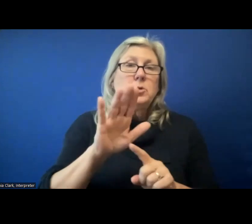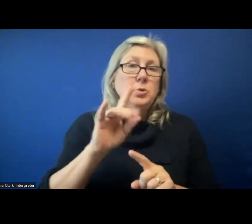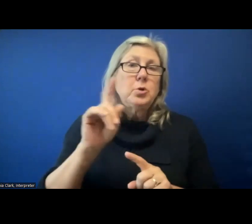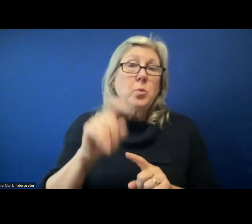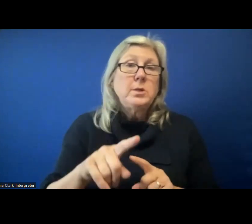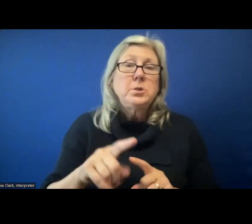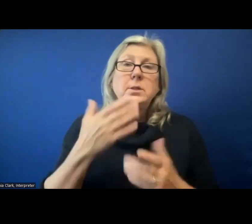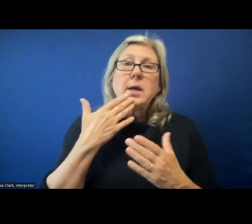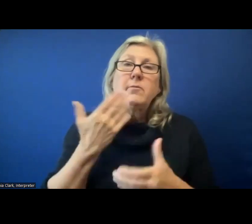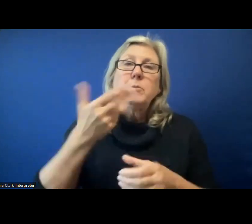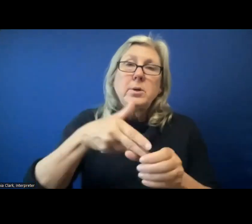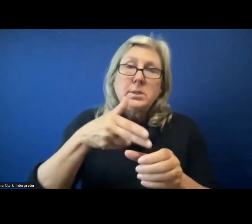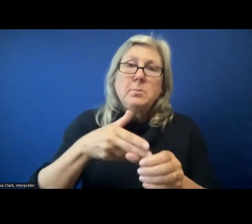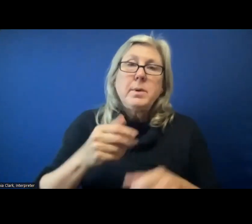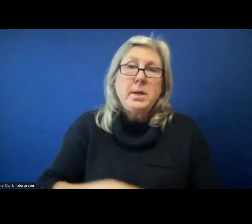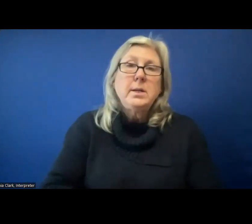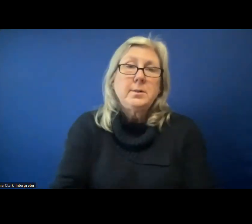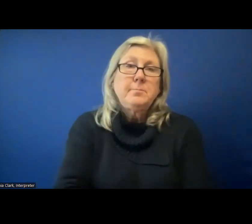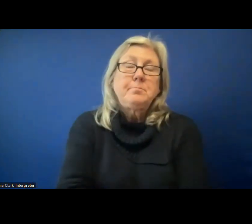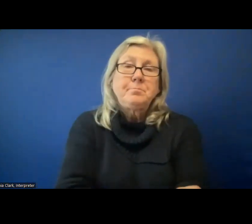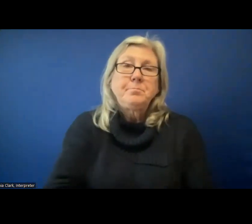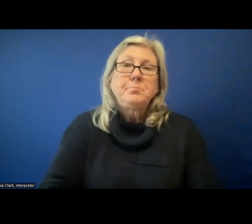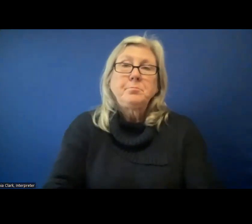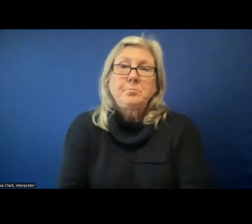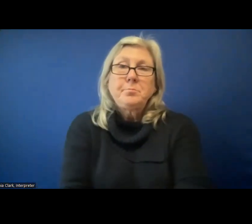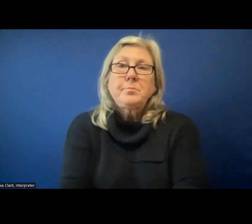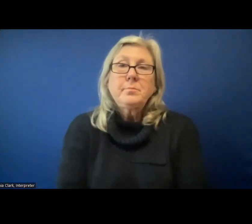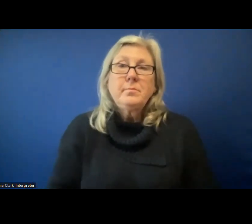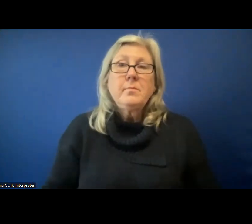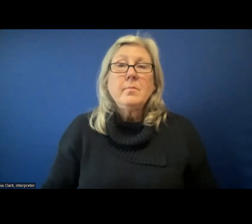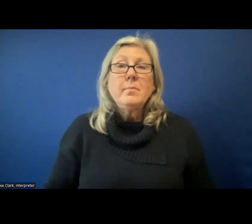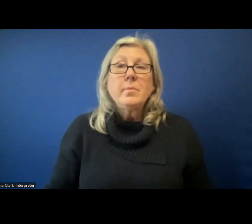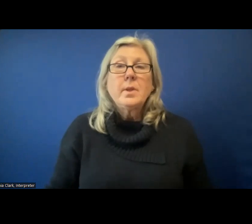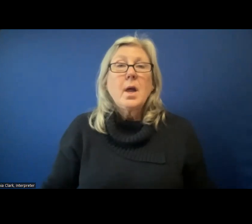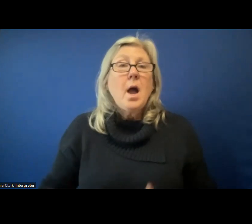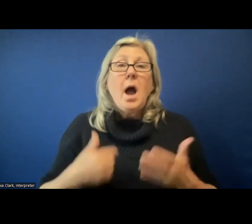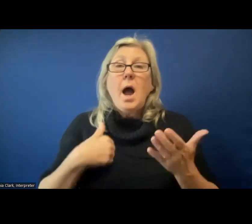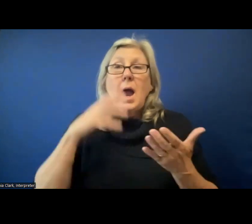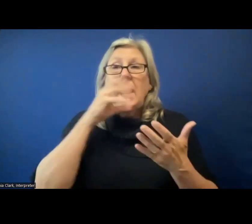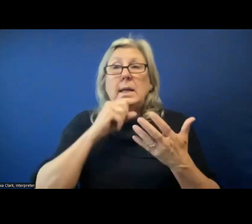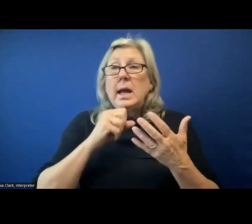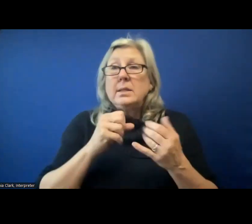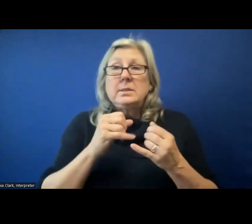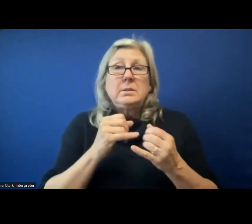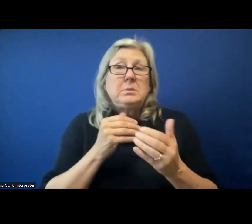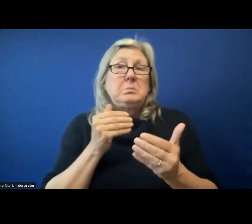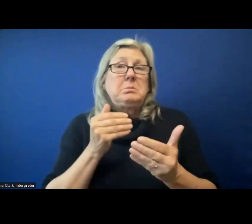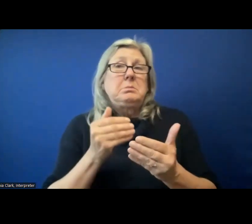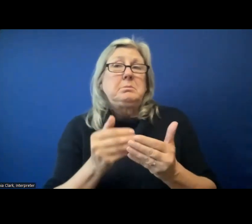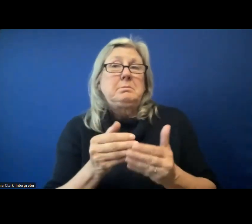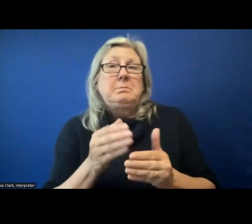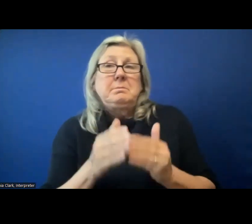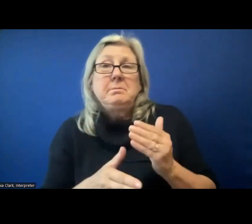Thank you for participating I guess we're at the tail end and we're just exactly at